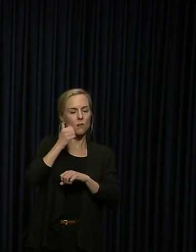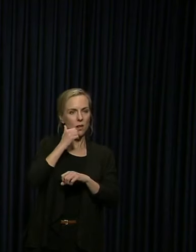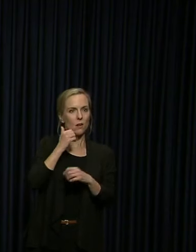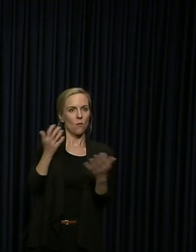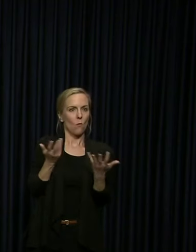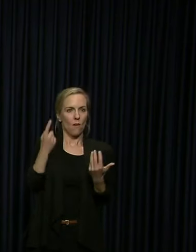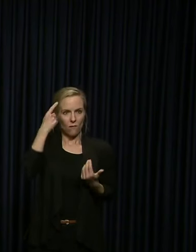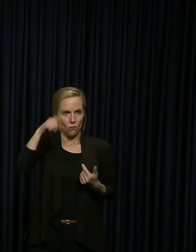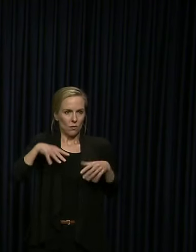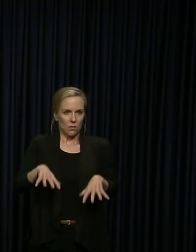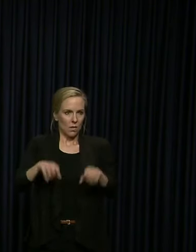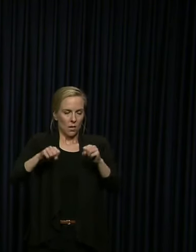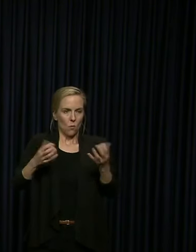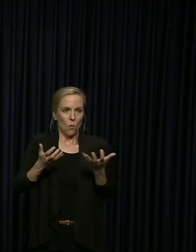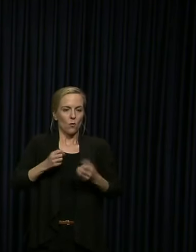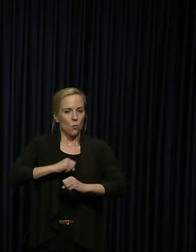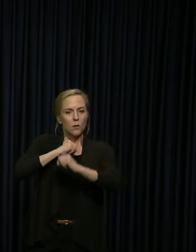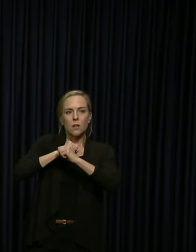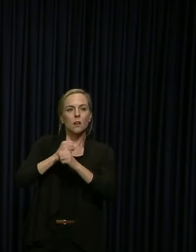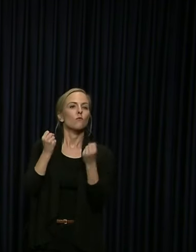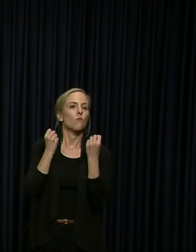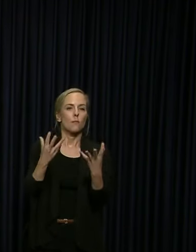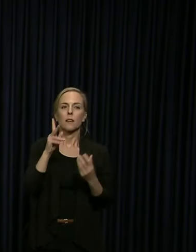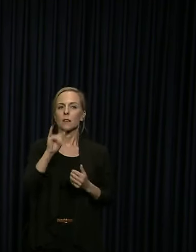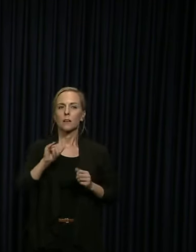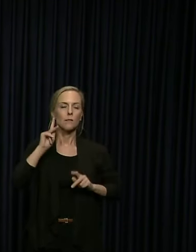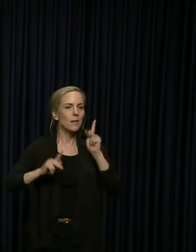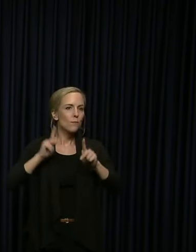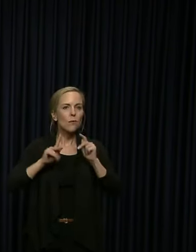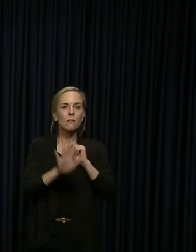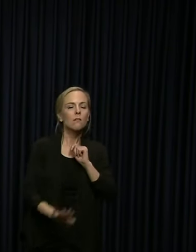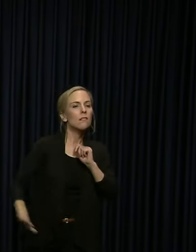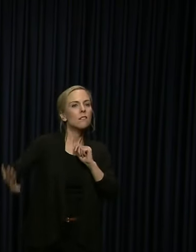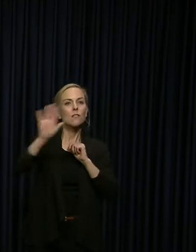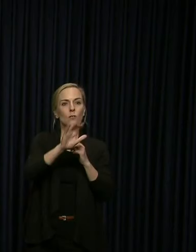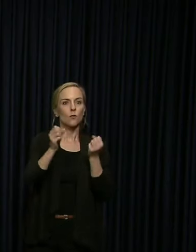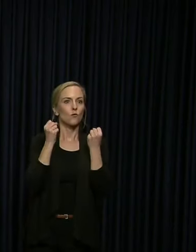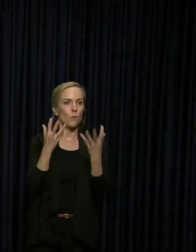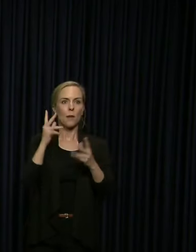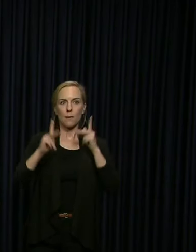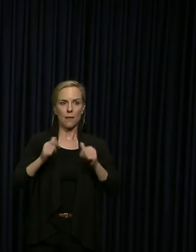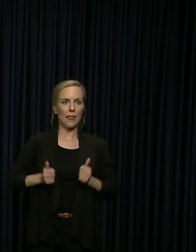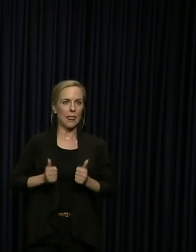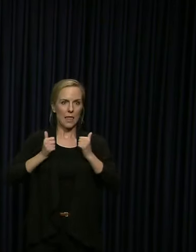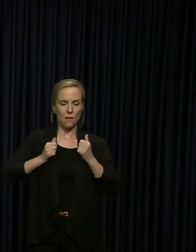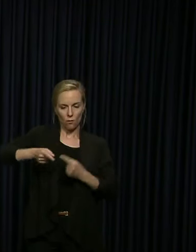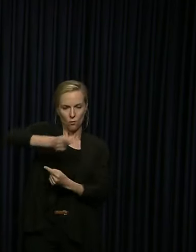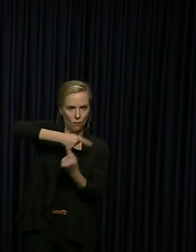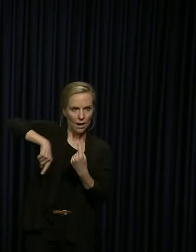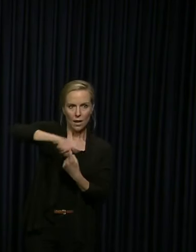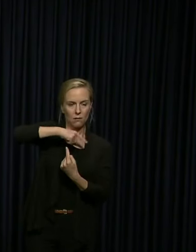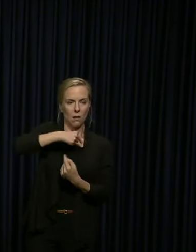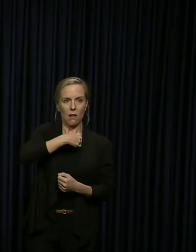YOU SHOULD BE AT HOME. WHEN YOU'RE GETTING EXERCISE